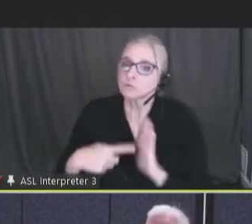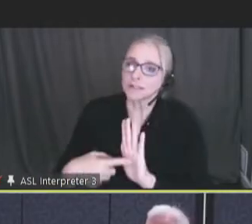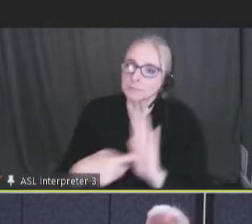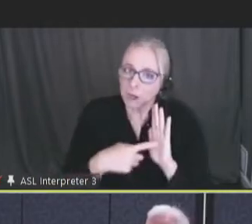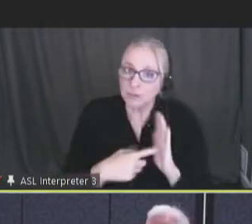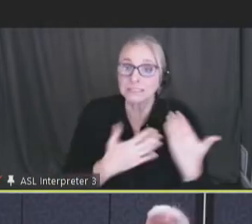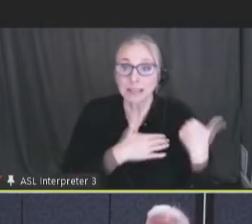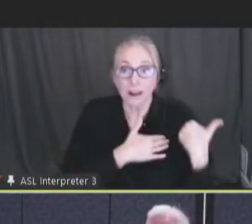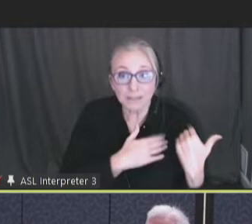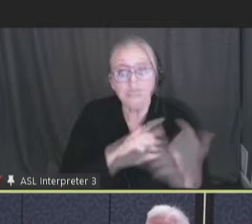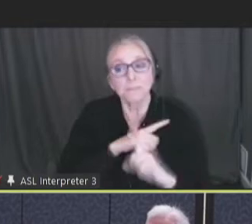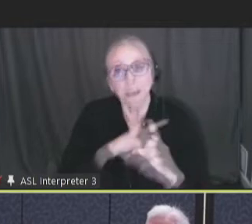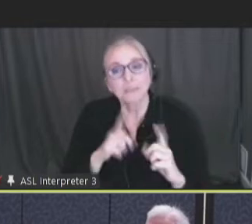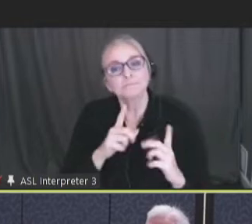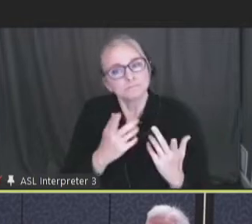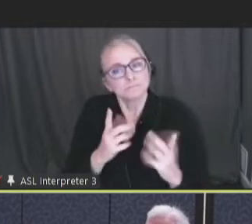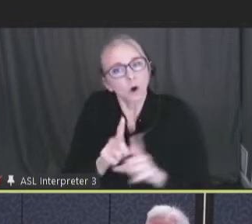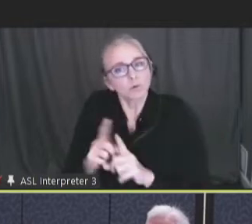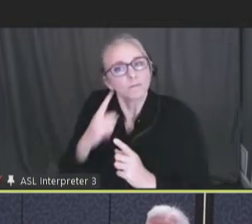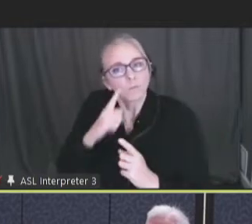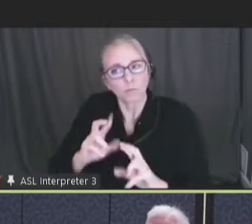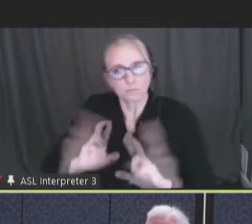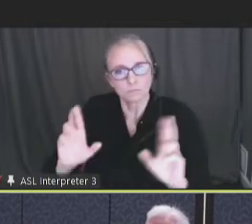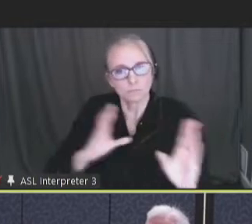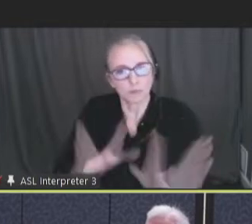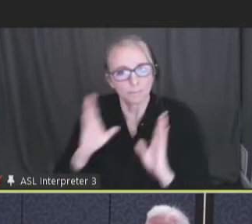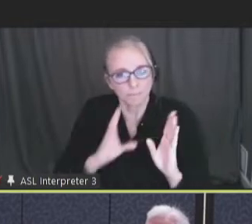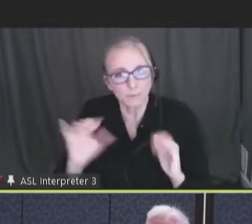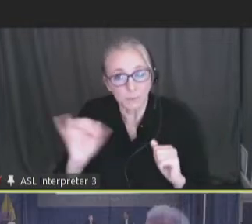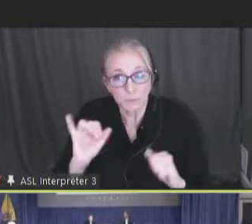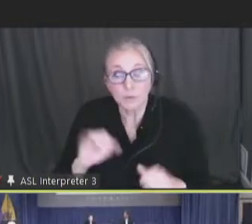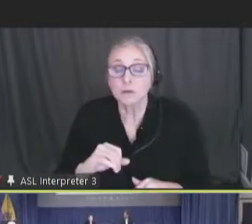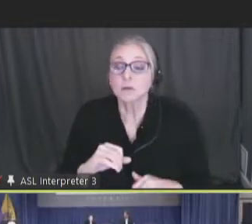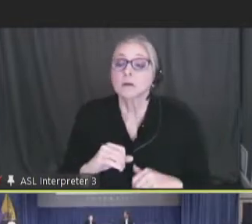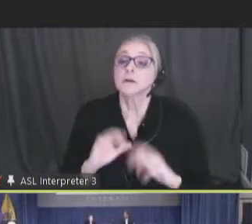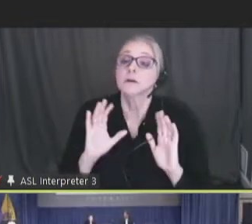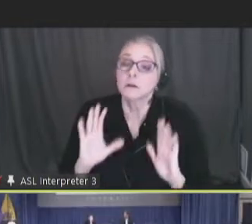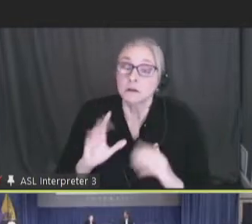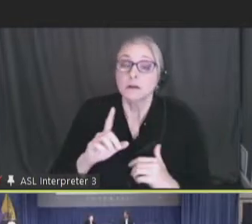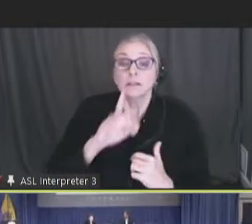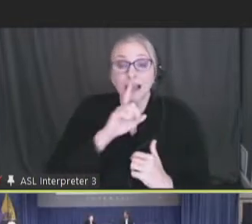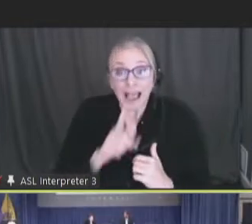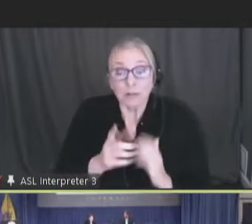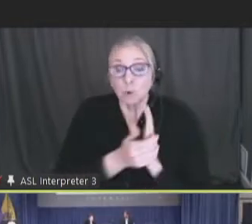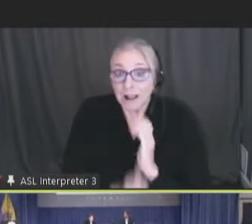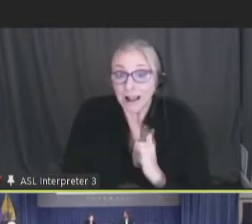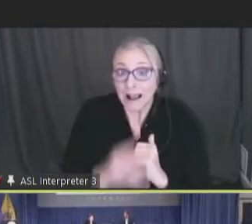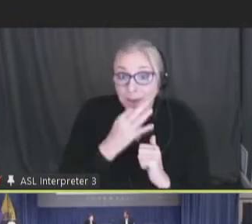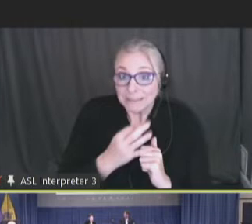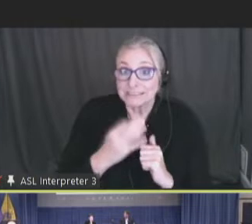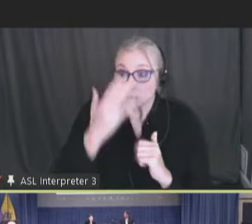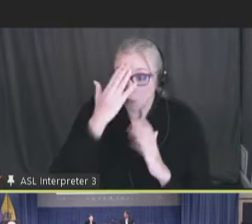but also for preparation. But in terms of the actual competency and training, one of the